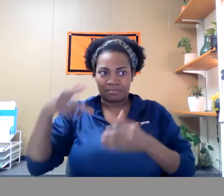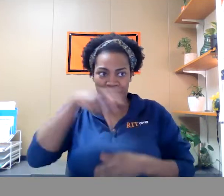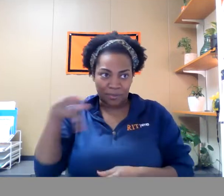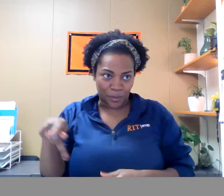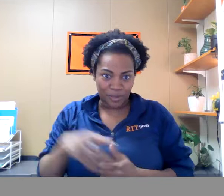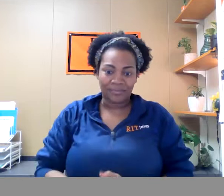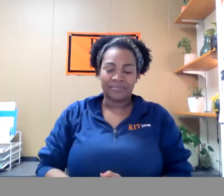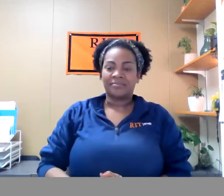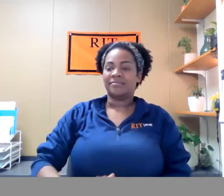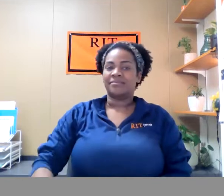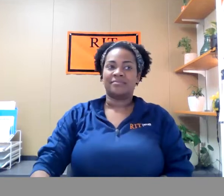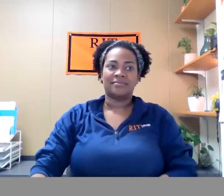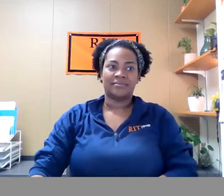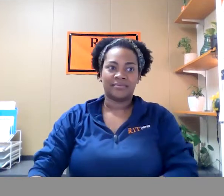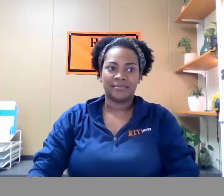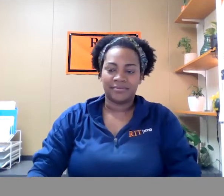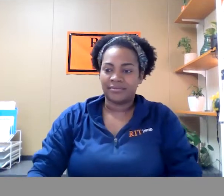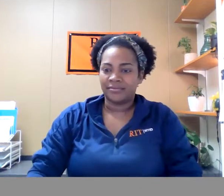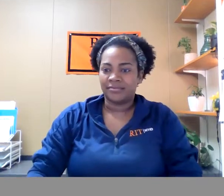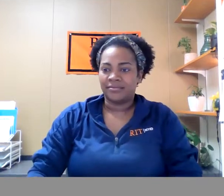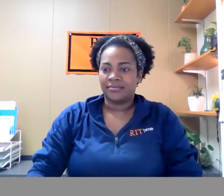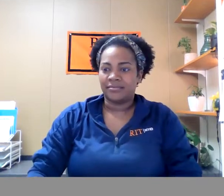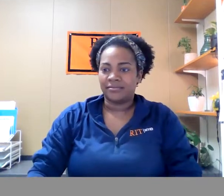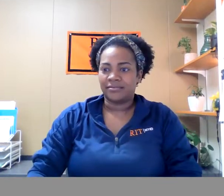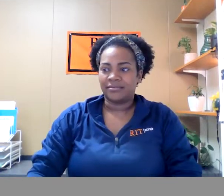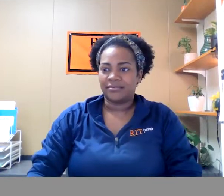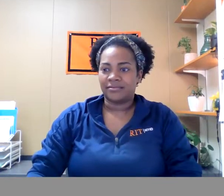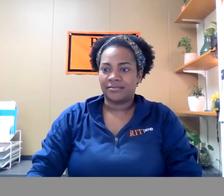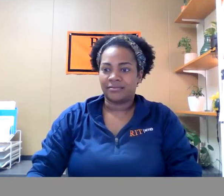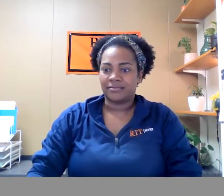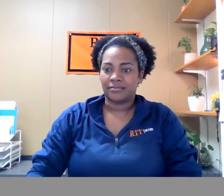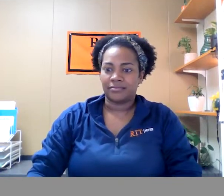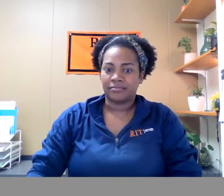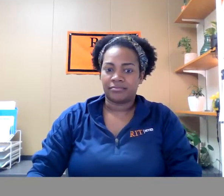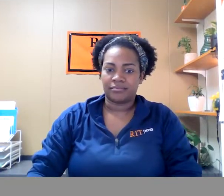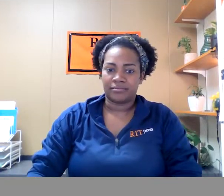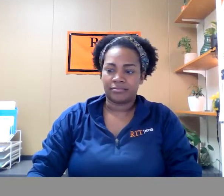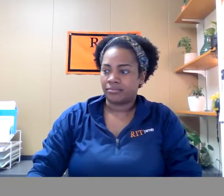I will explain throughout the rest of the PowerPoint and put your-- yourself at ease.